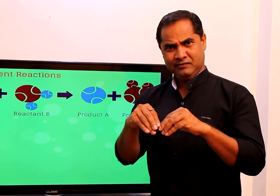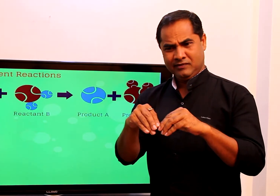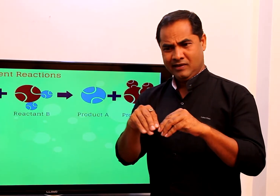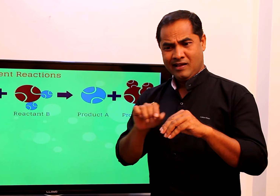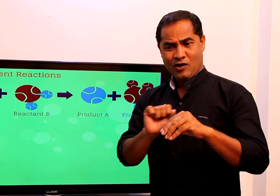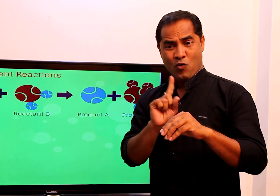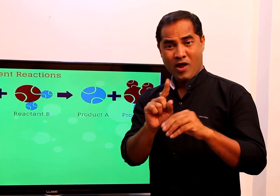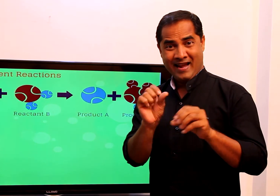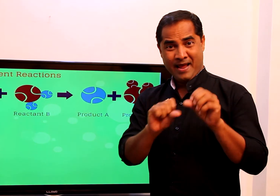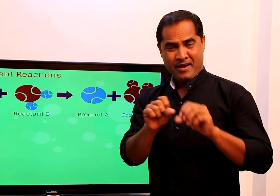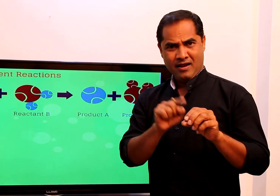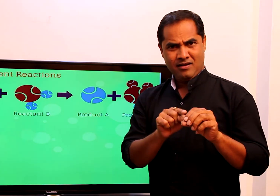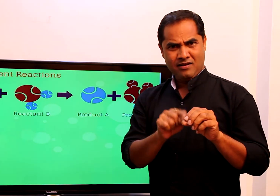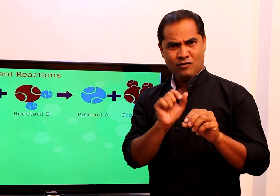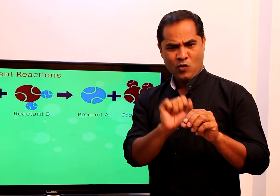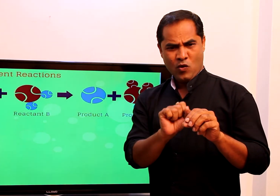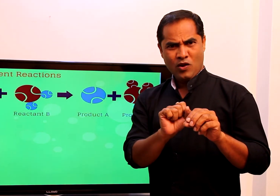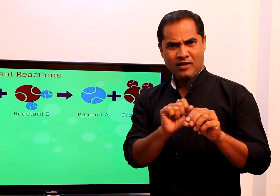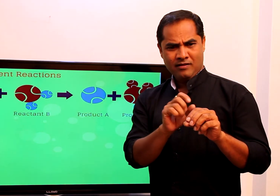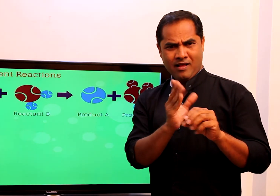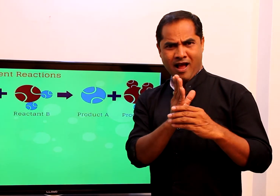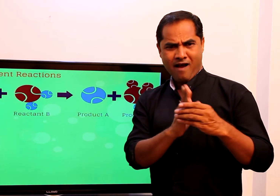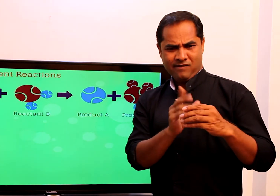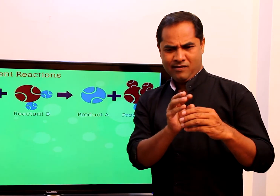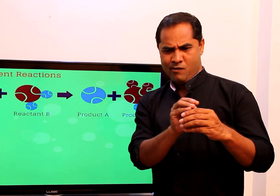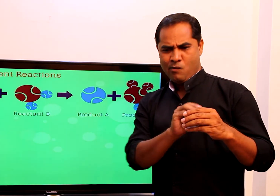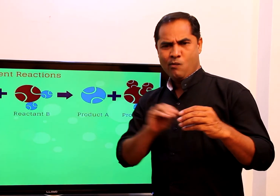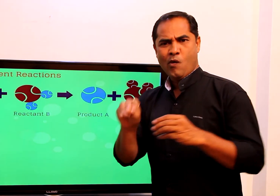replaces the element in another reactant.